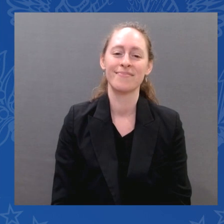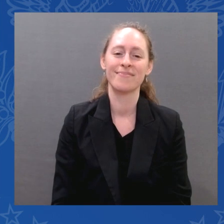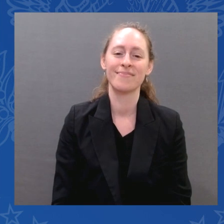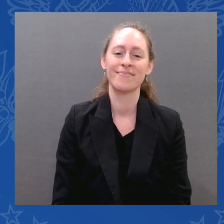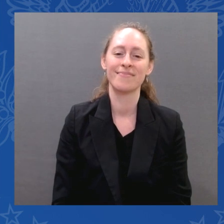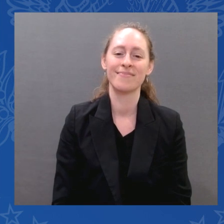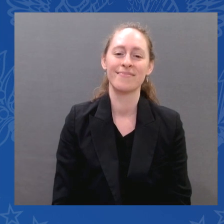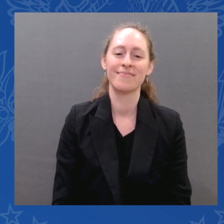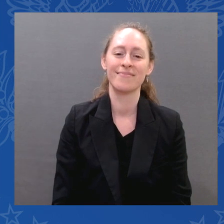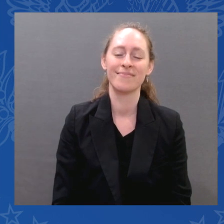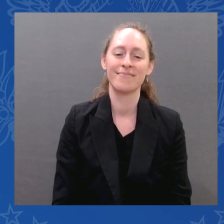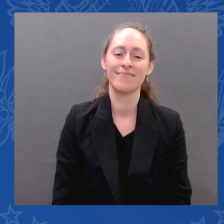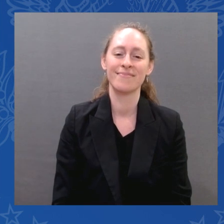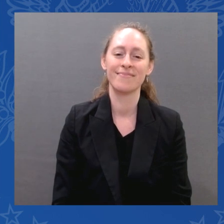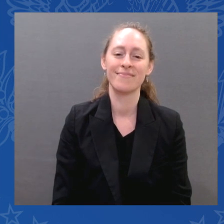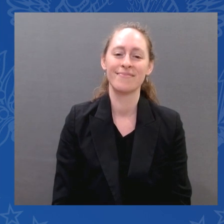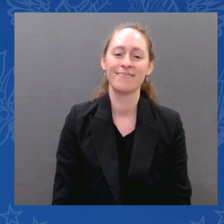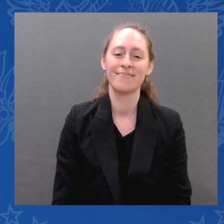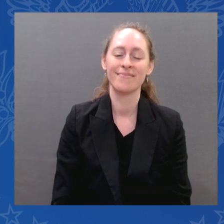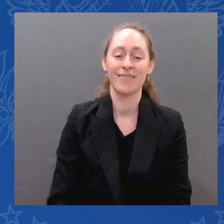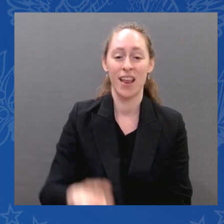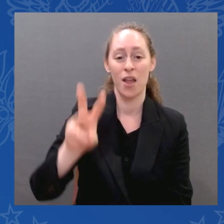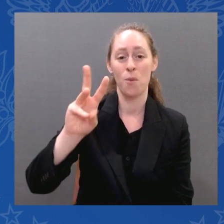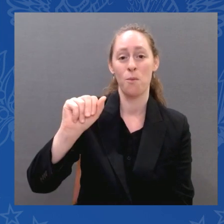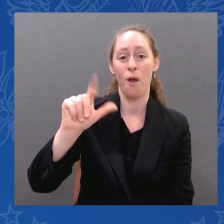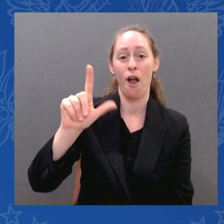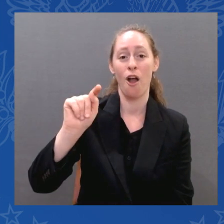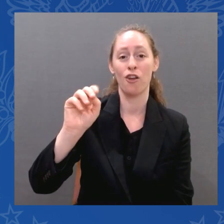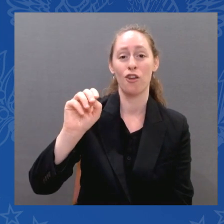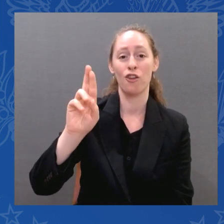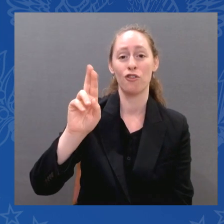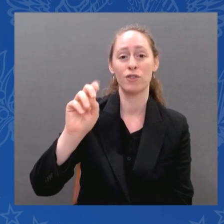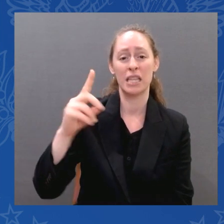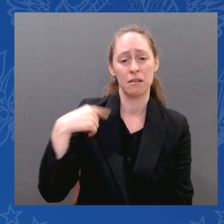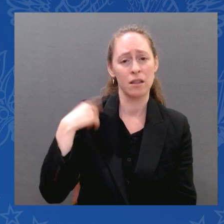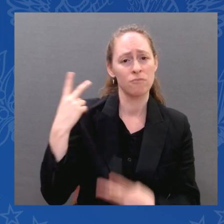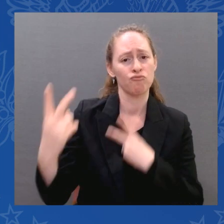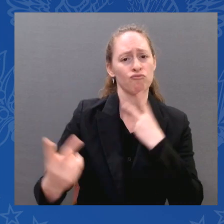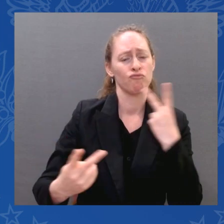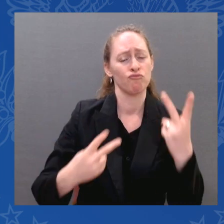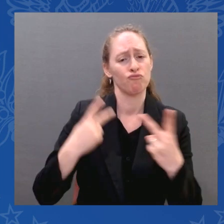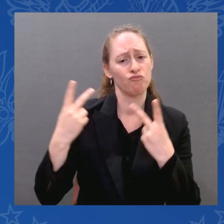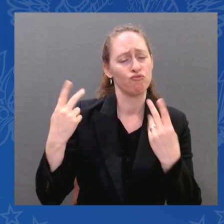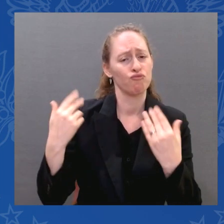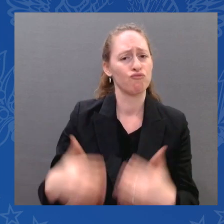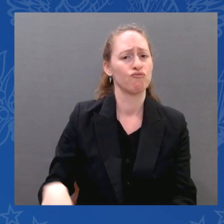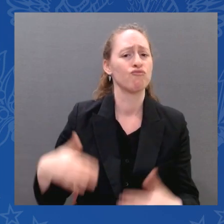Caregivers and nurses make you want to live." And it makes a gigantic difference. So, thank you, thank you, thank you.